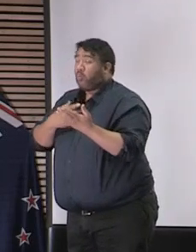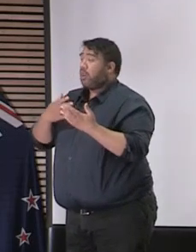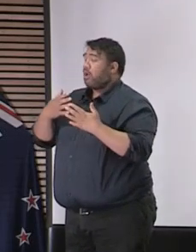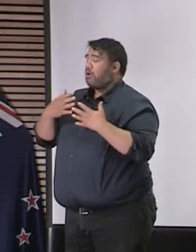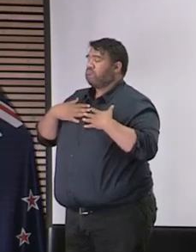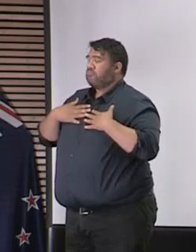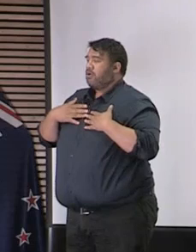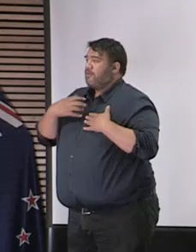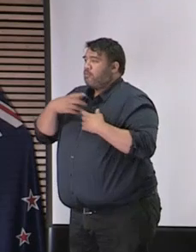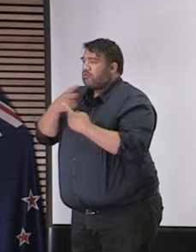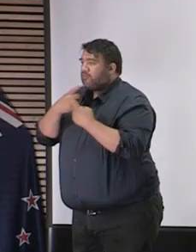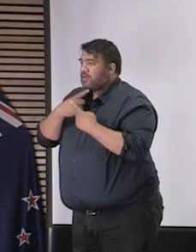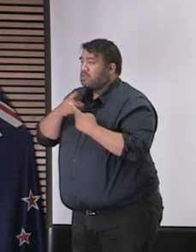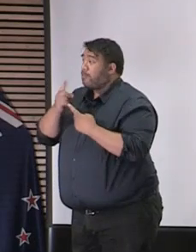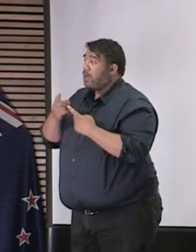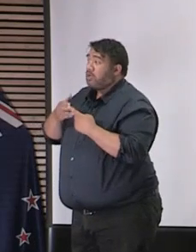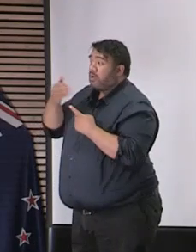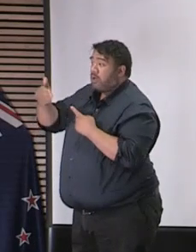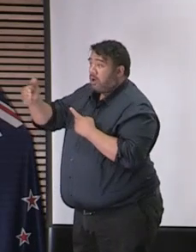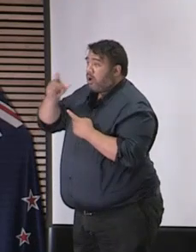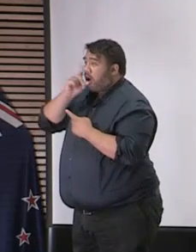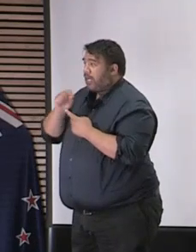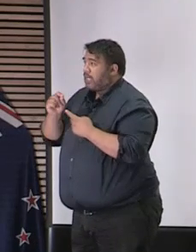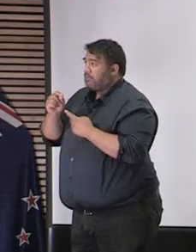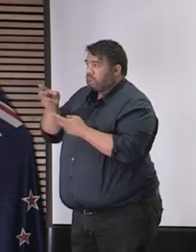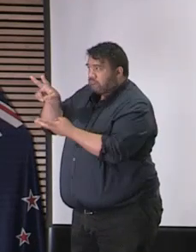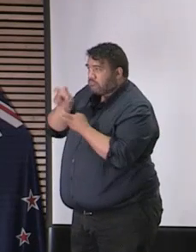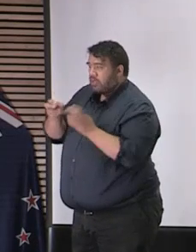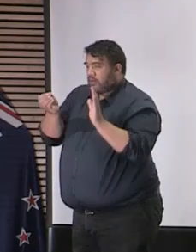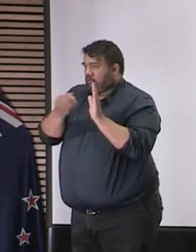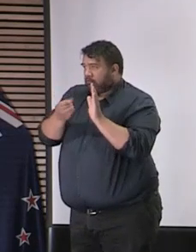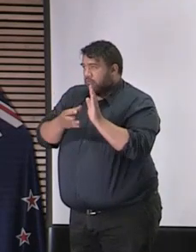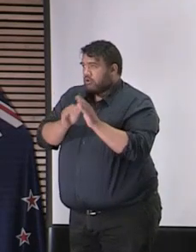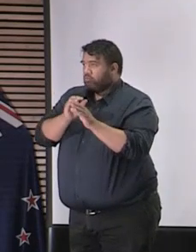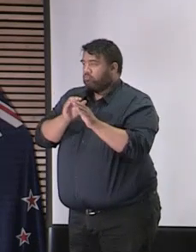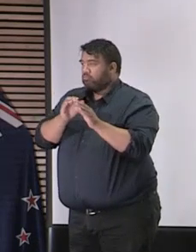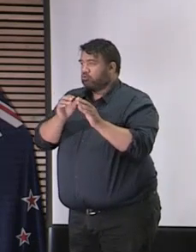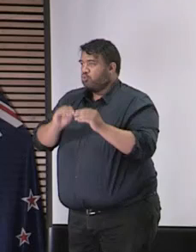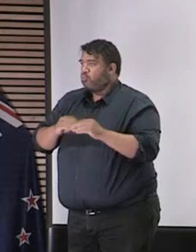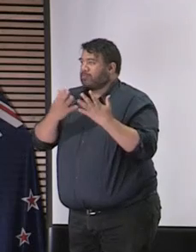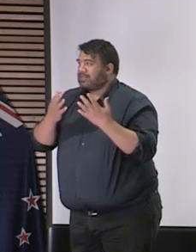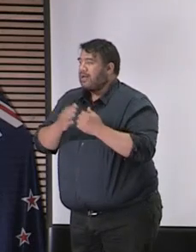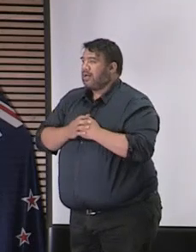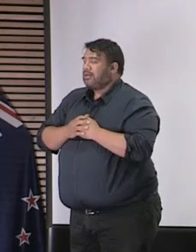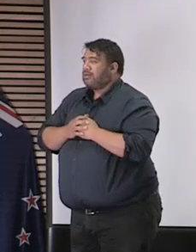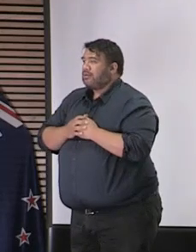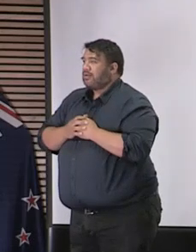I don't have anymore detail but if you would like to we can pride more detail on the website including whether